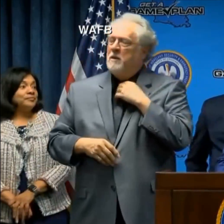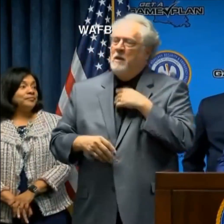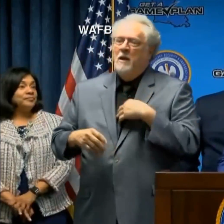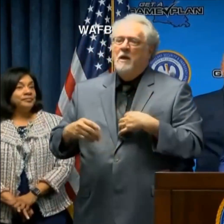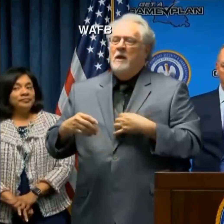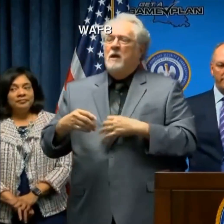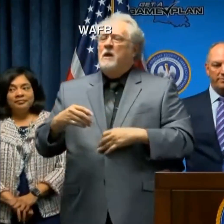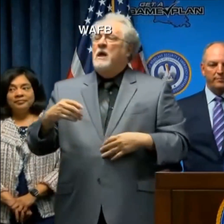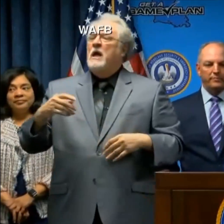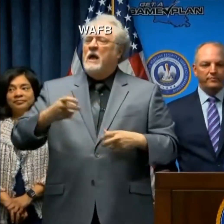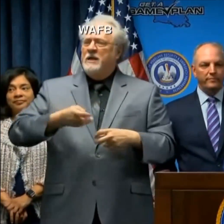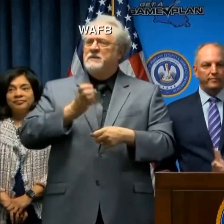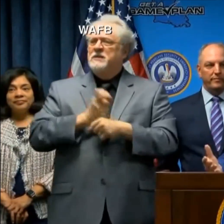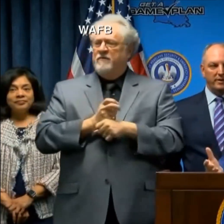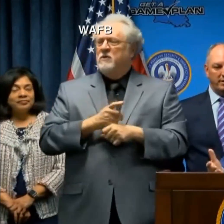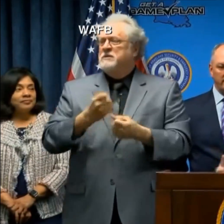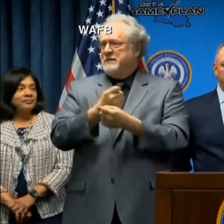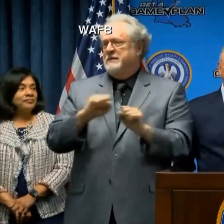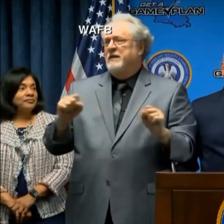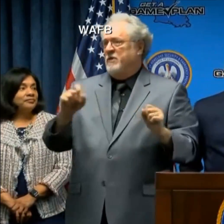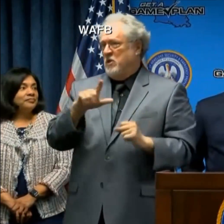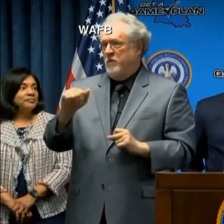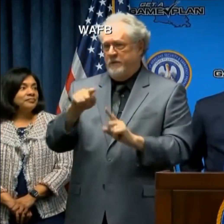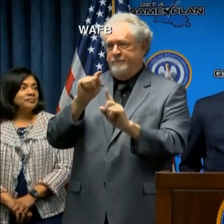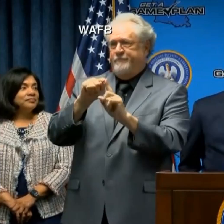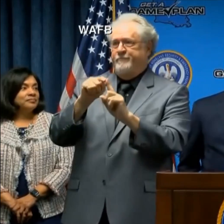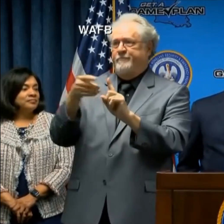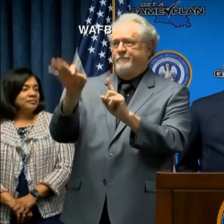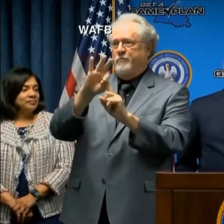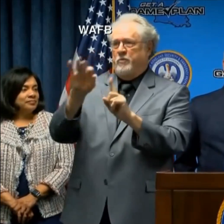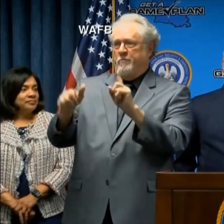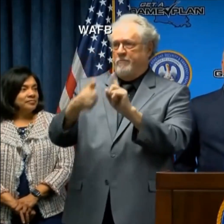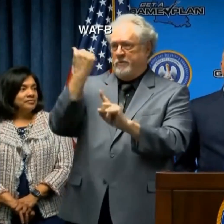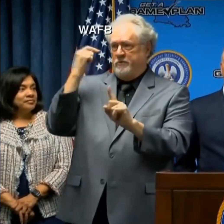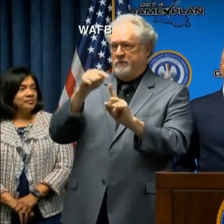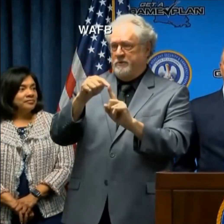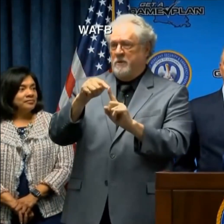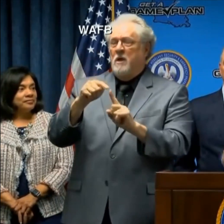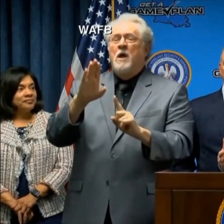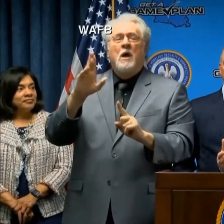the safety of Louisiana is the most important thing but it is the fourth